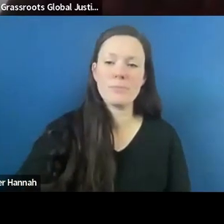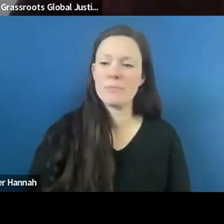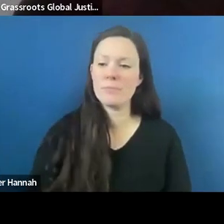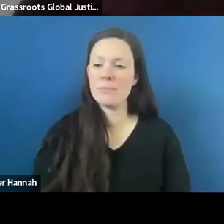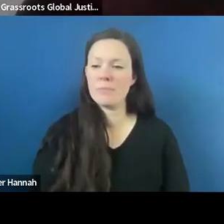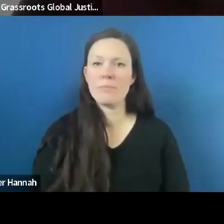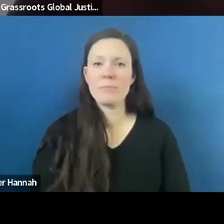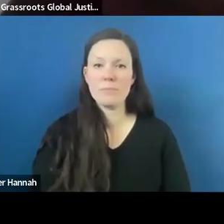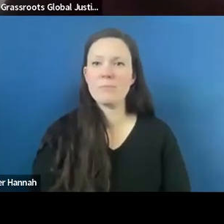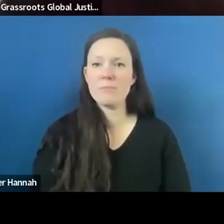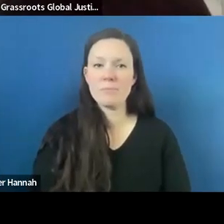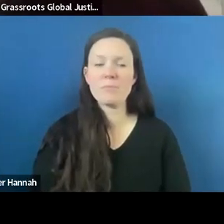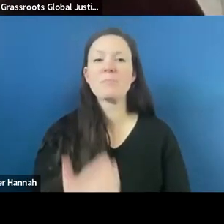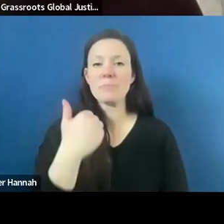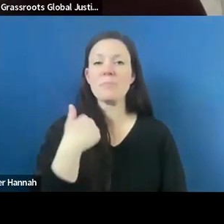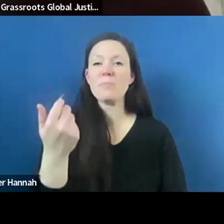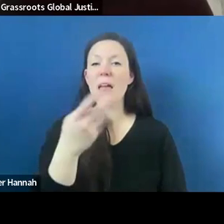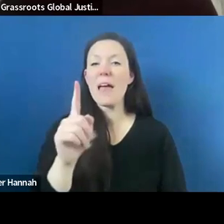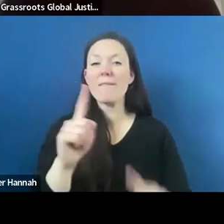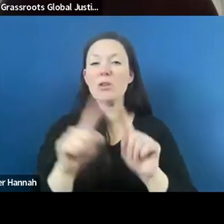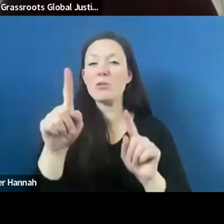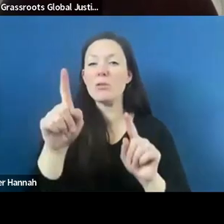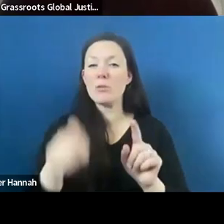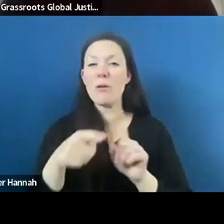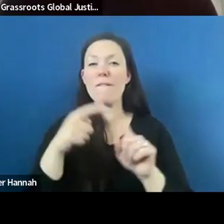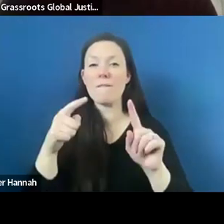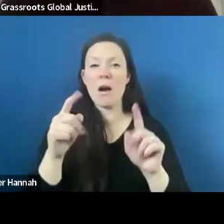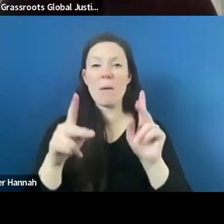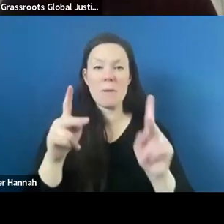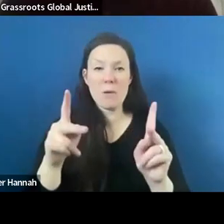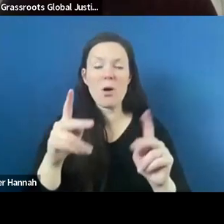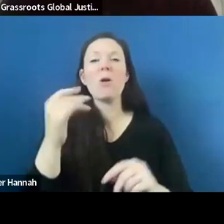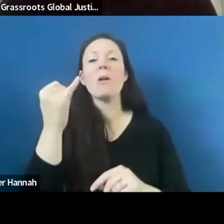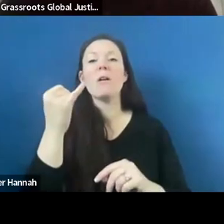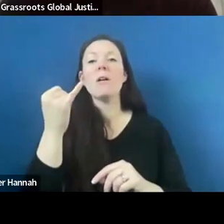We've gotten a couple of different questions from the audience about whether or not there are laws